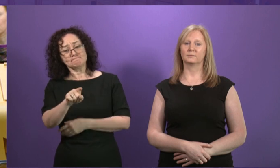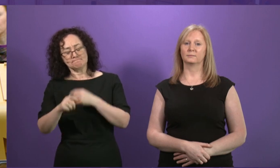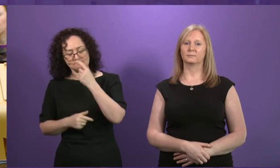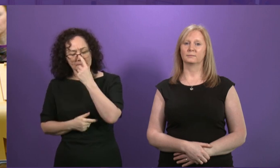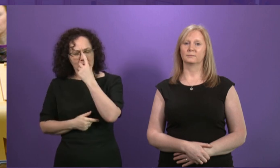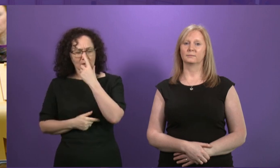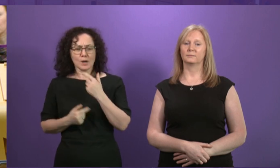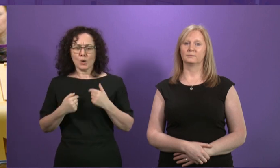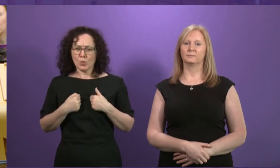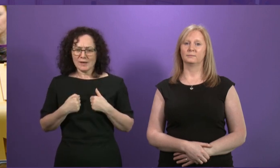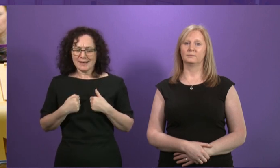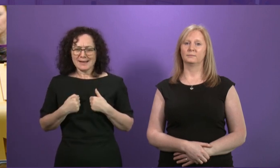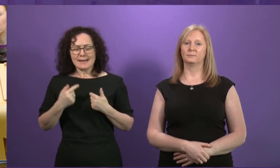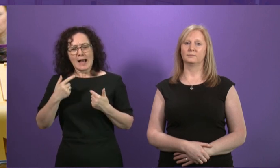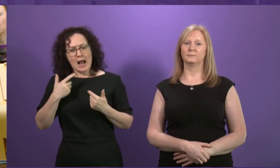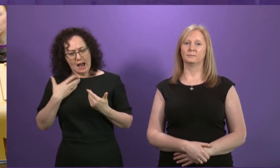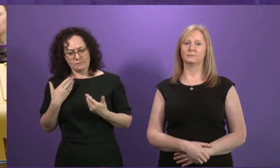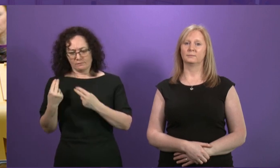between showing national leadership on an issue—which,